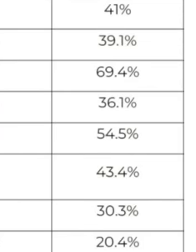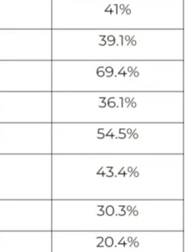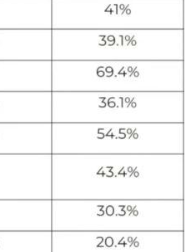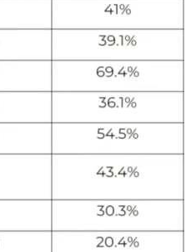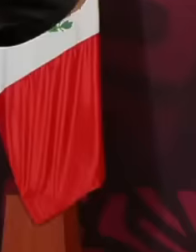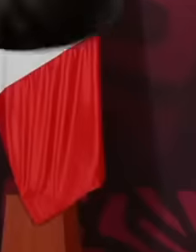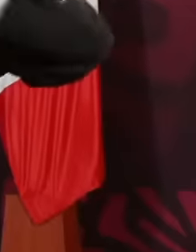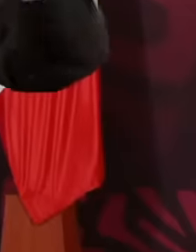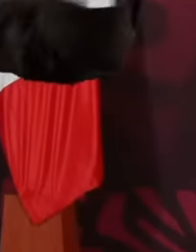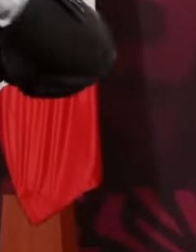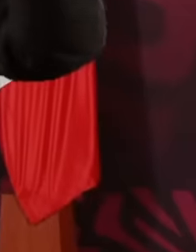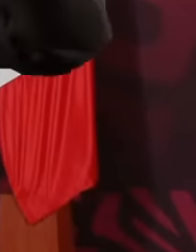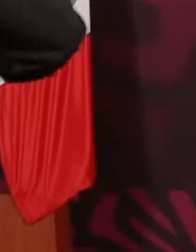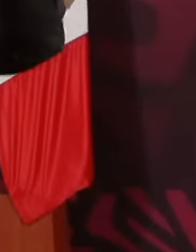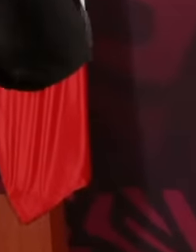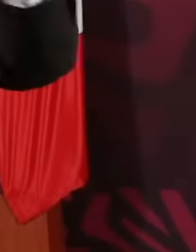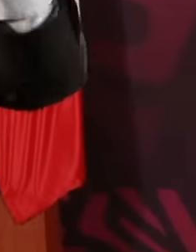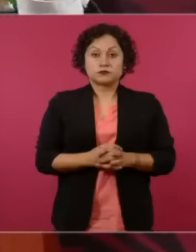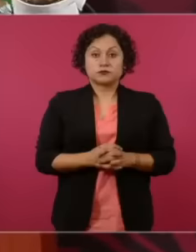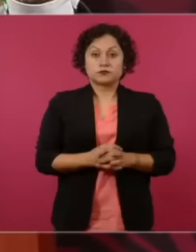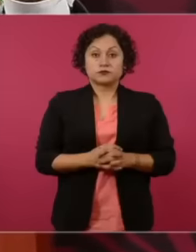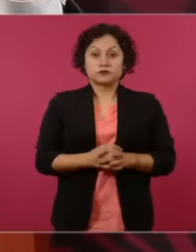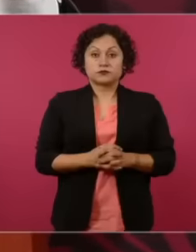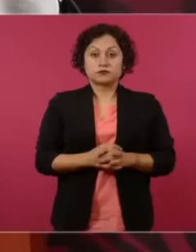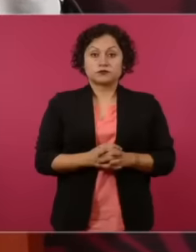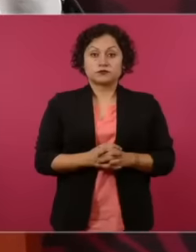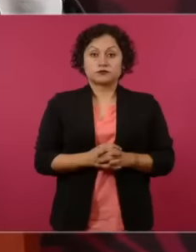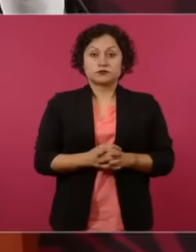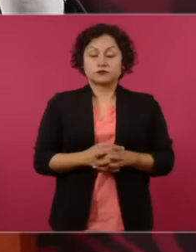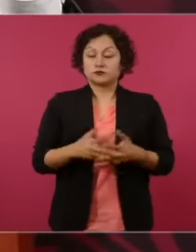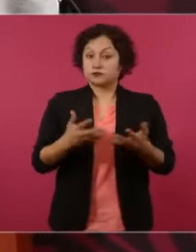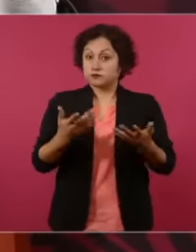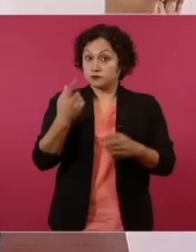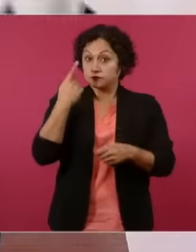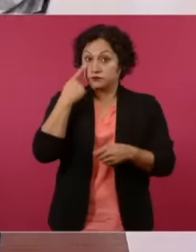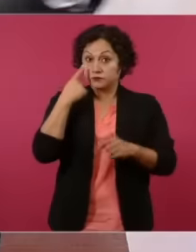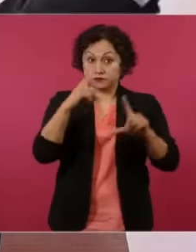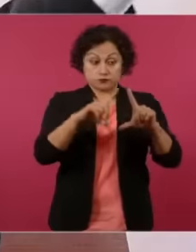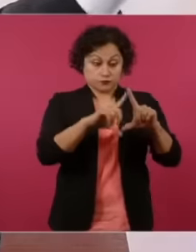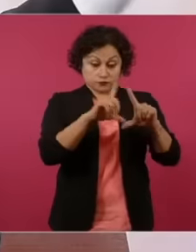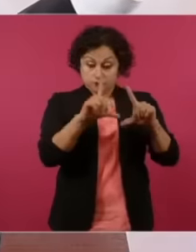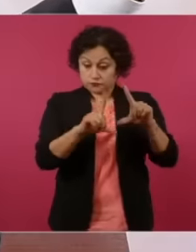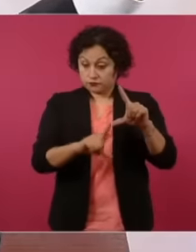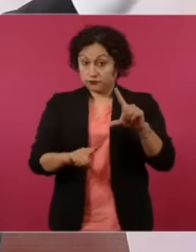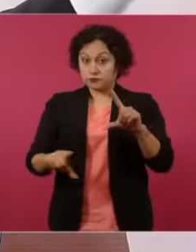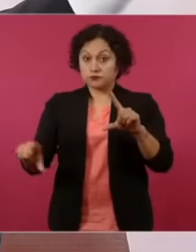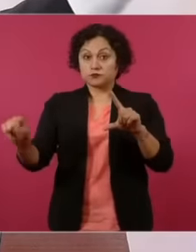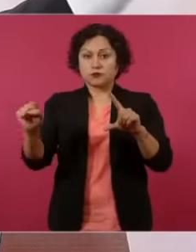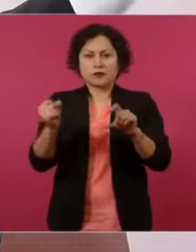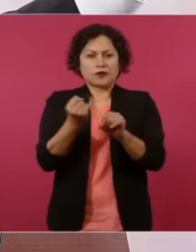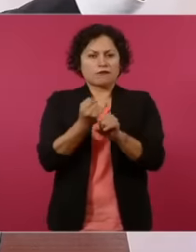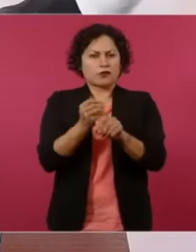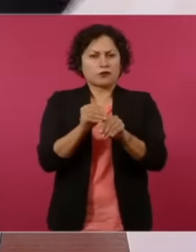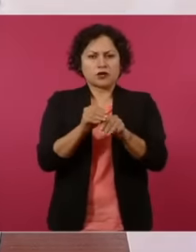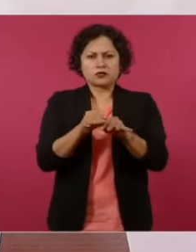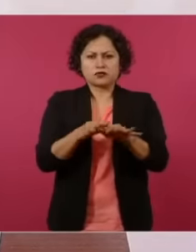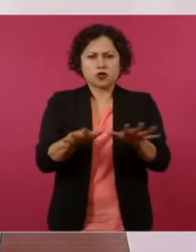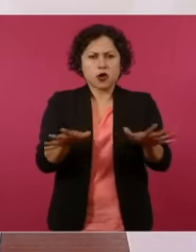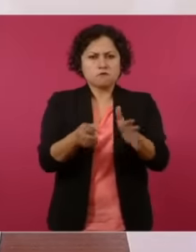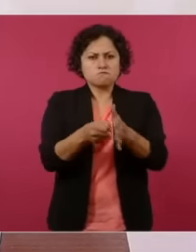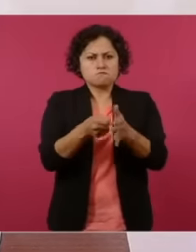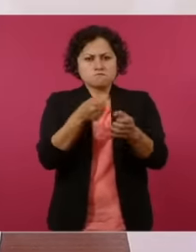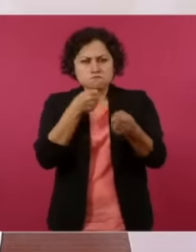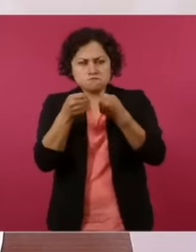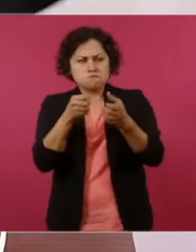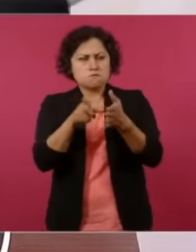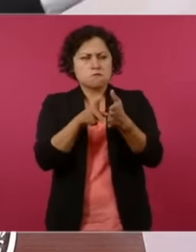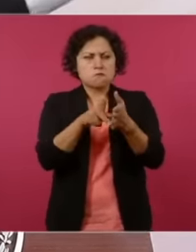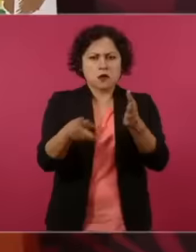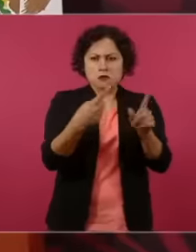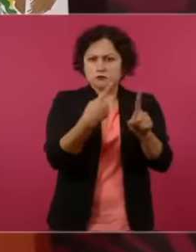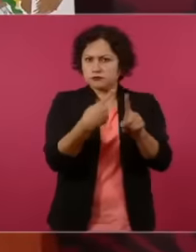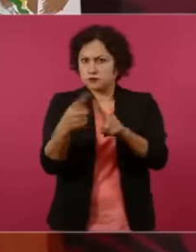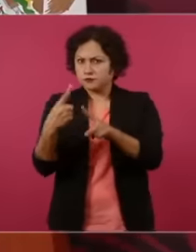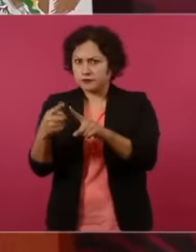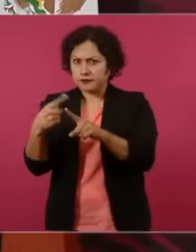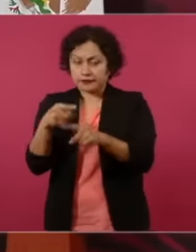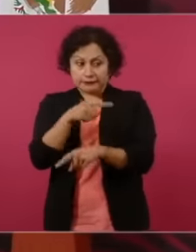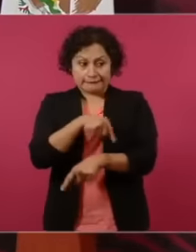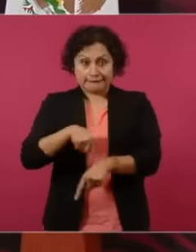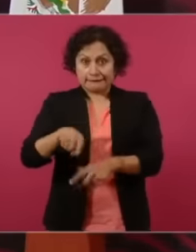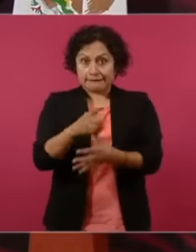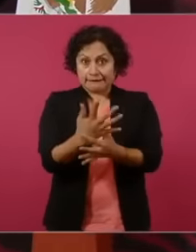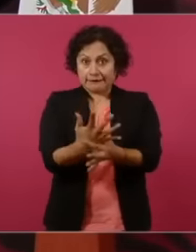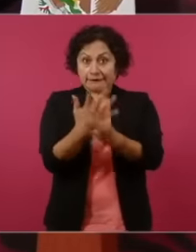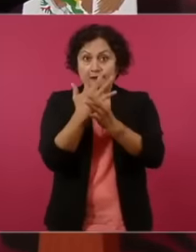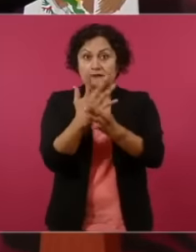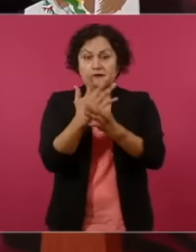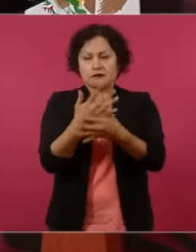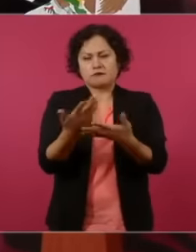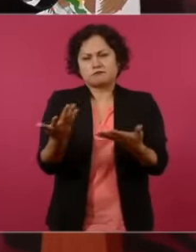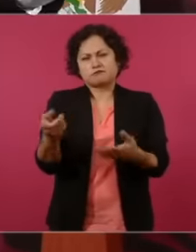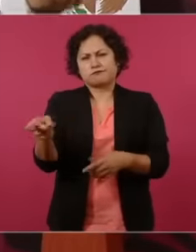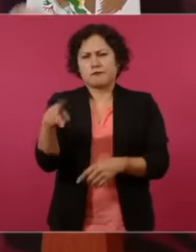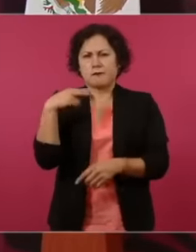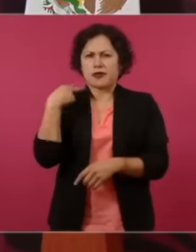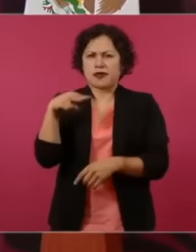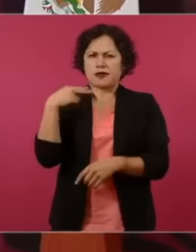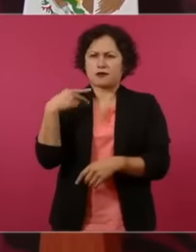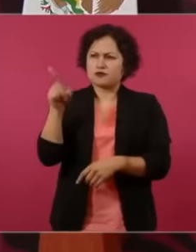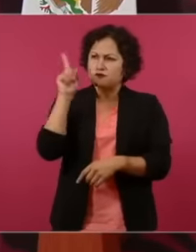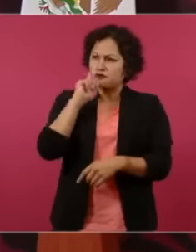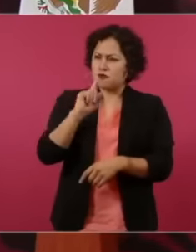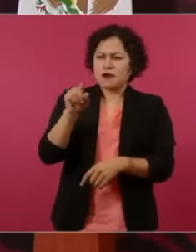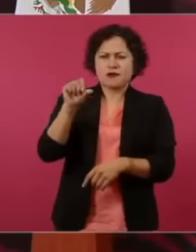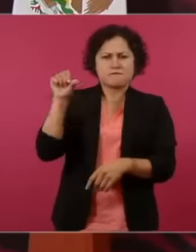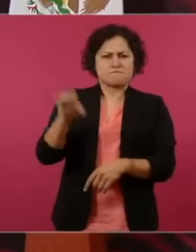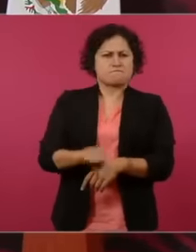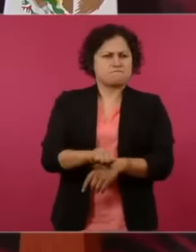in the majority of the national media they did say that in Veracruz Rocío was going to lose, that is, no You have